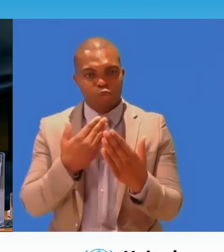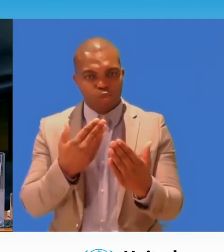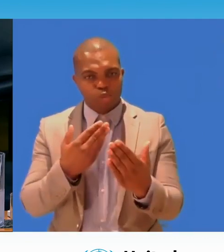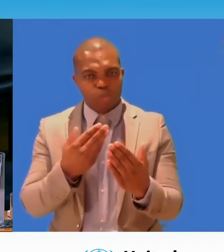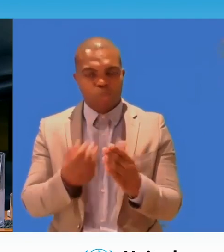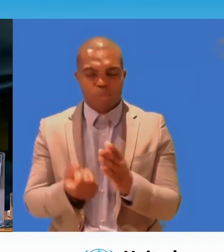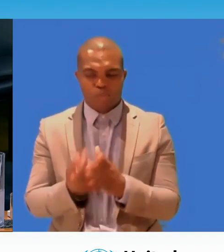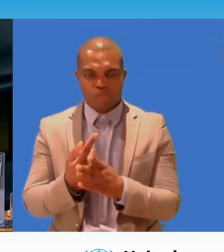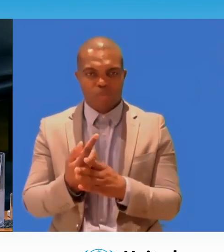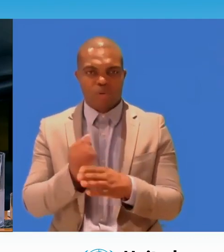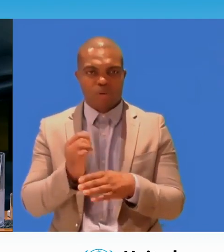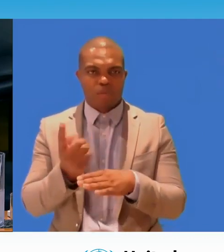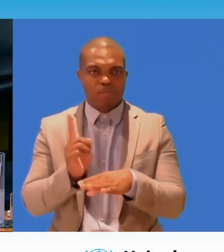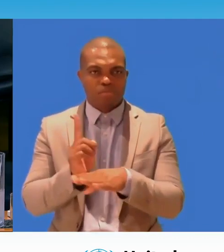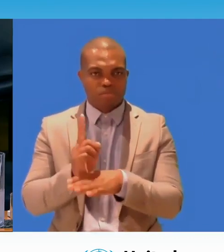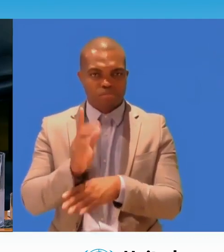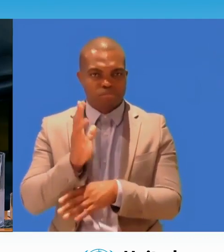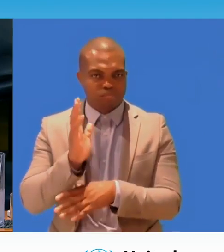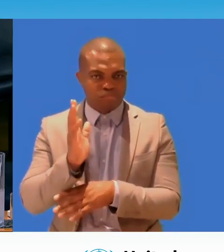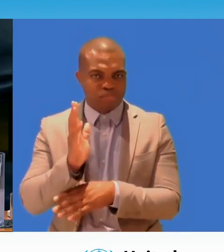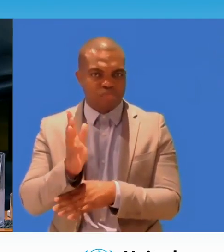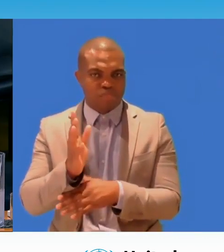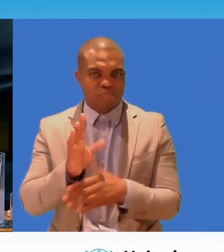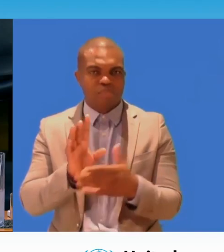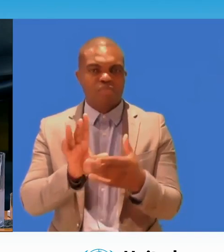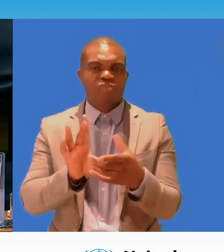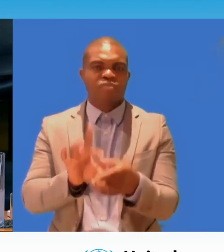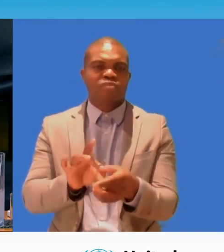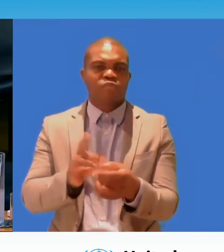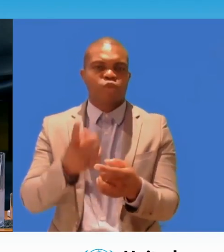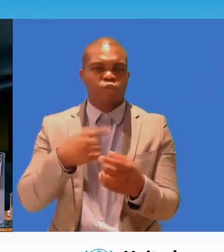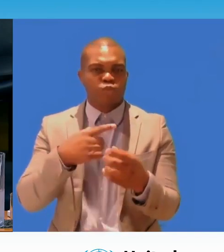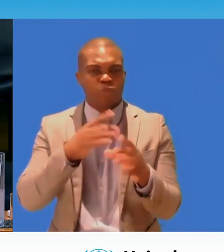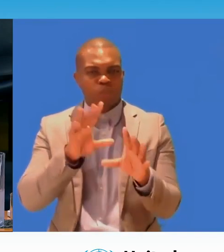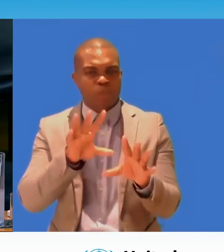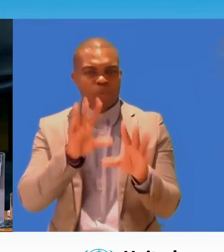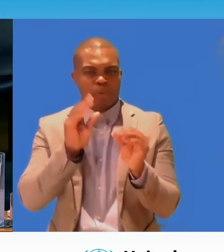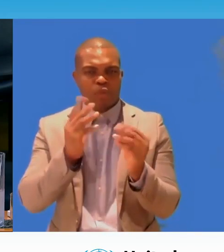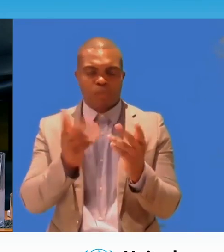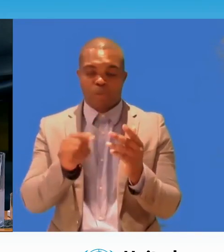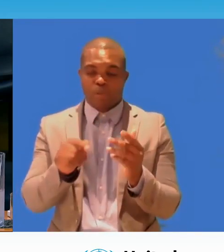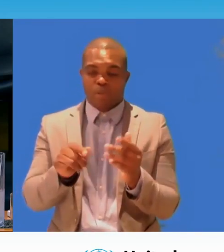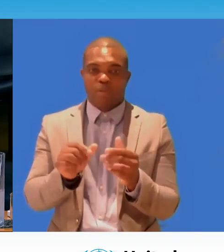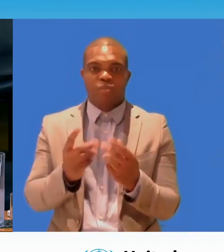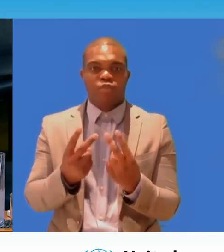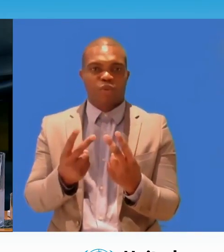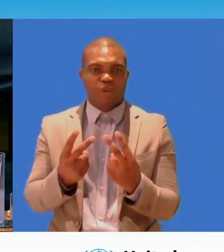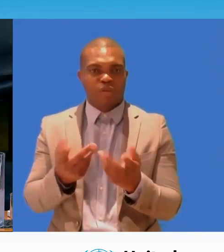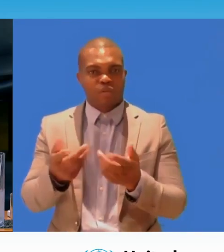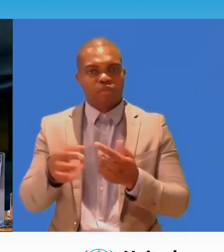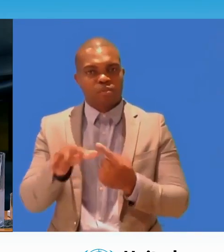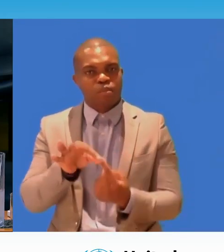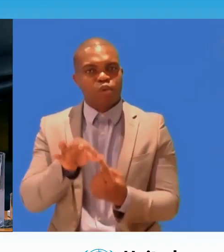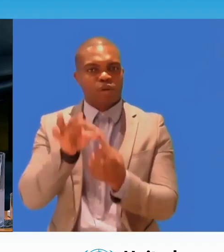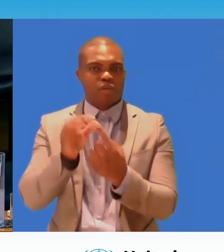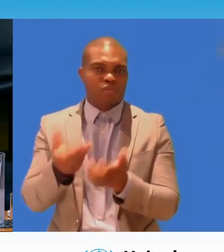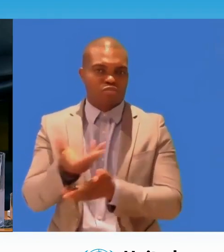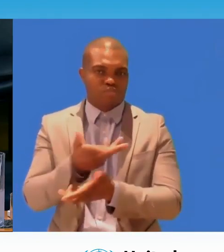very important dialogue as you all know un brbd is the only fund available to support countries